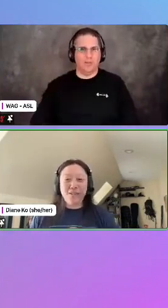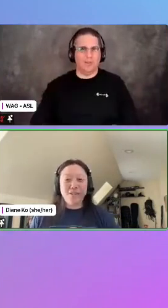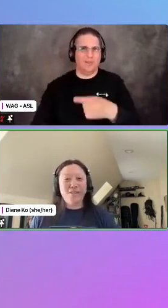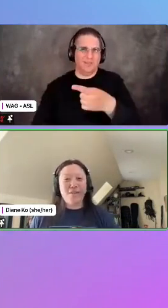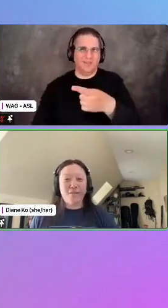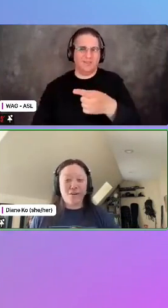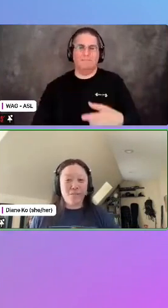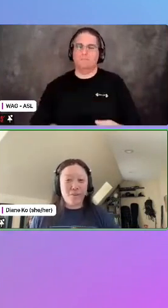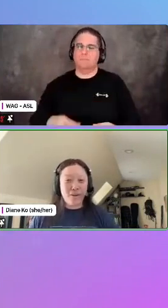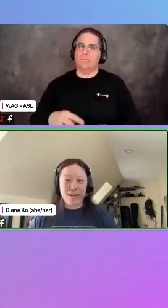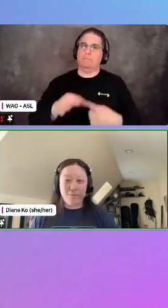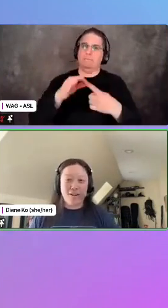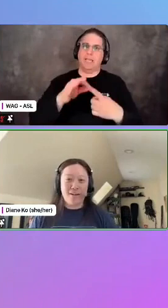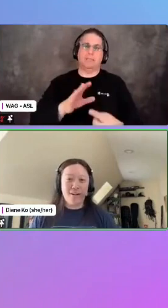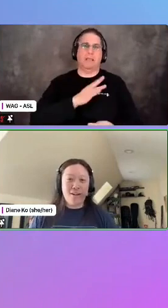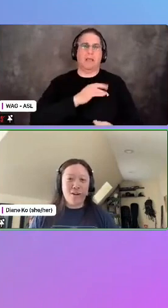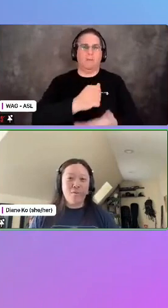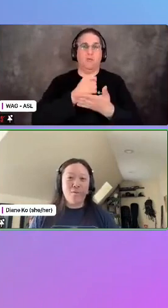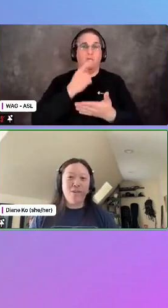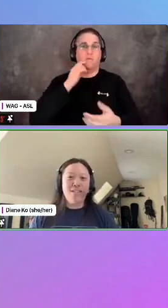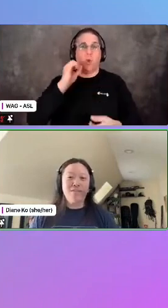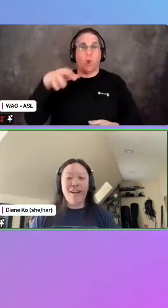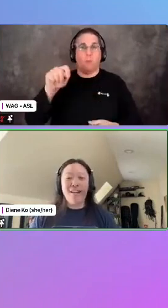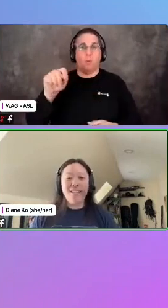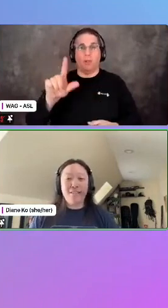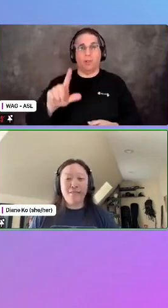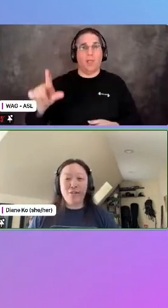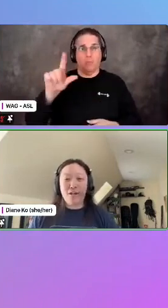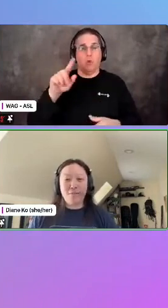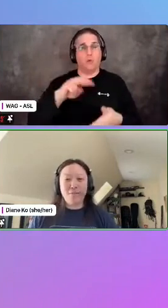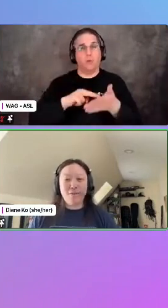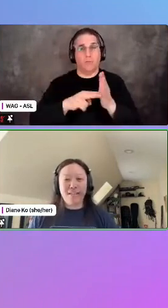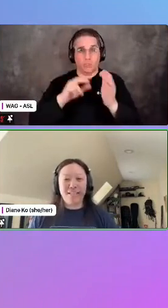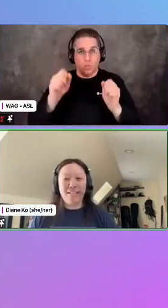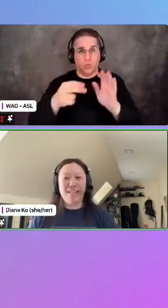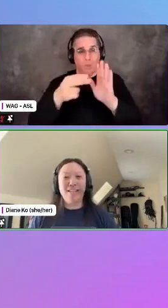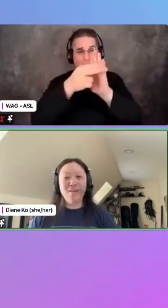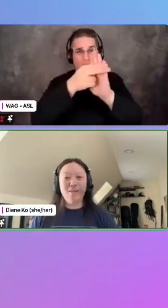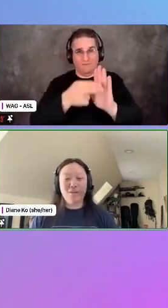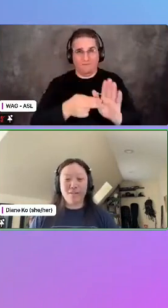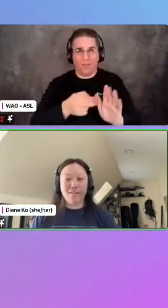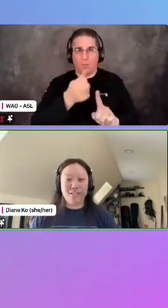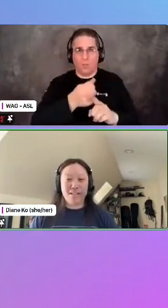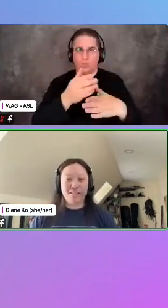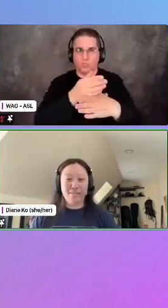instance of similar input that exists, or just deal with this site being inconsistent. This